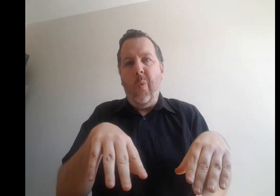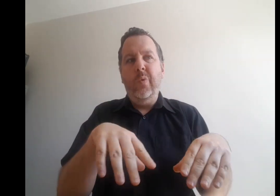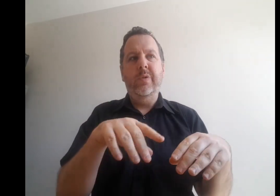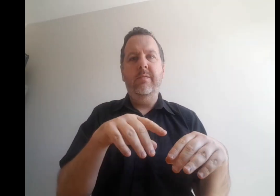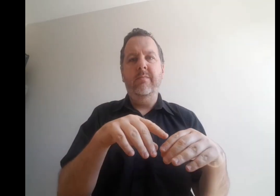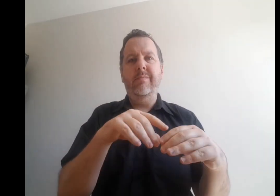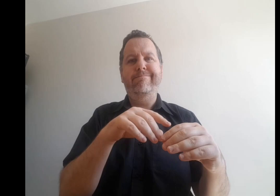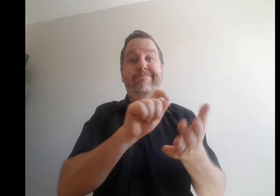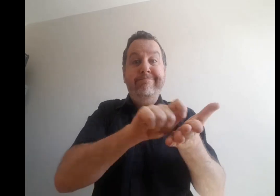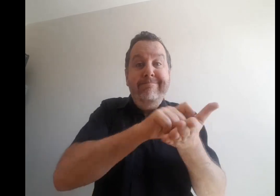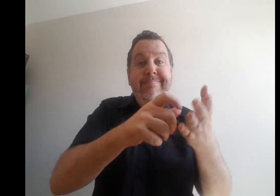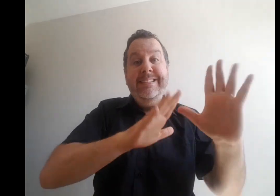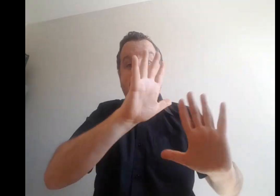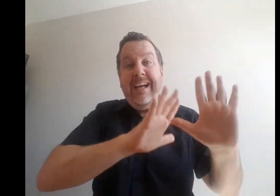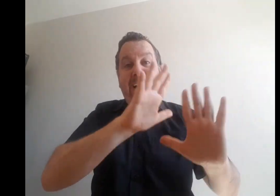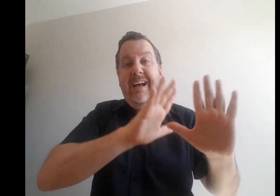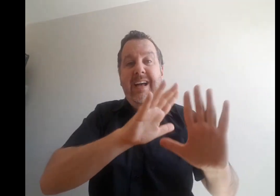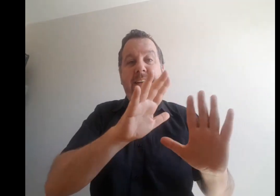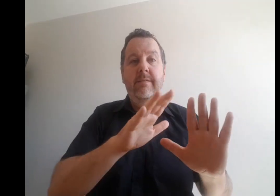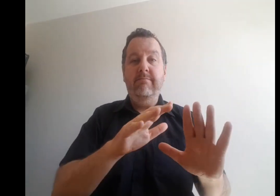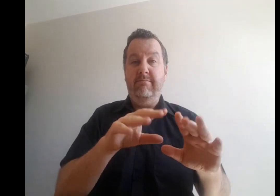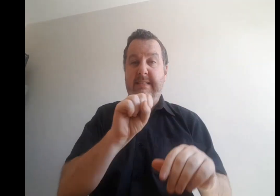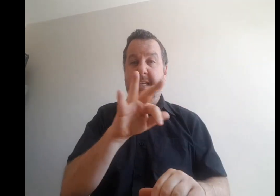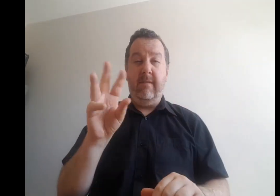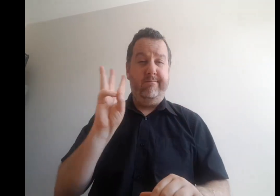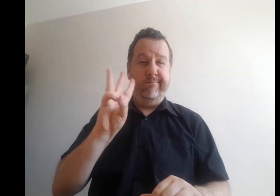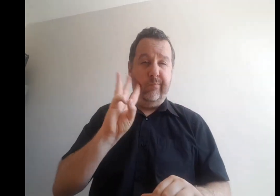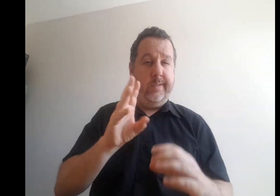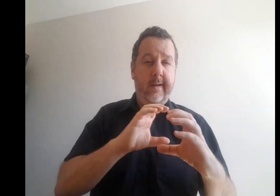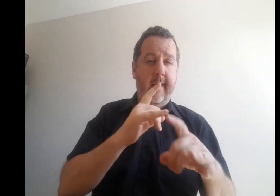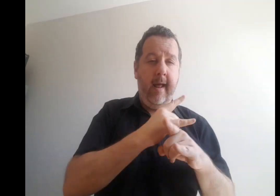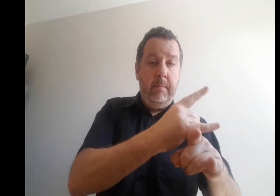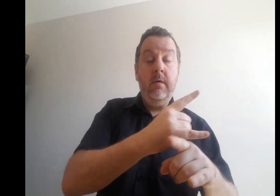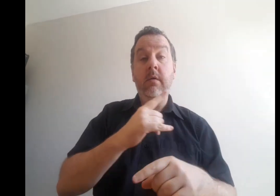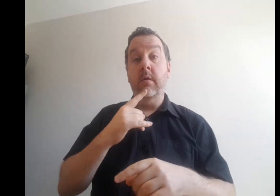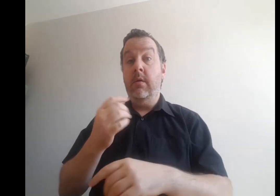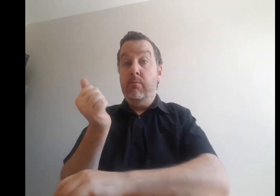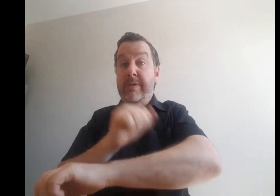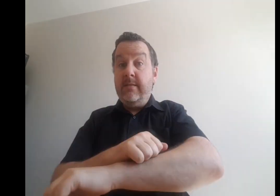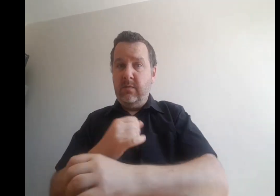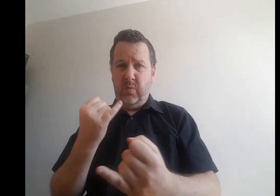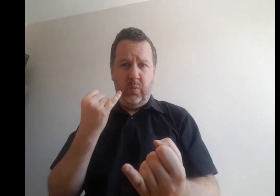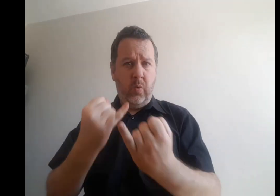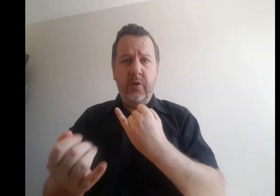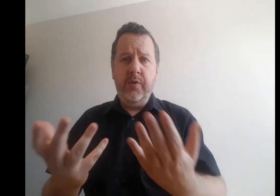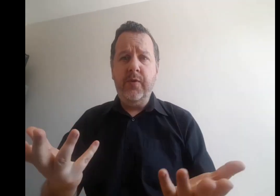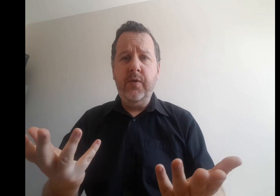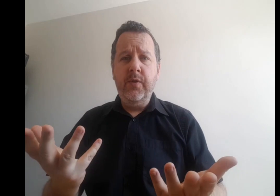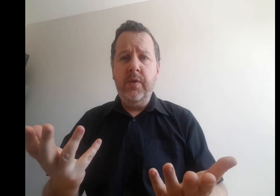via writing or via sign language, it was far worse in prison.